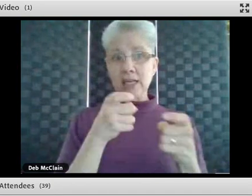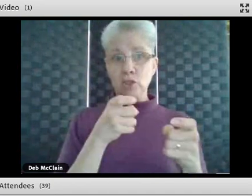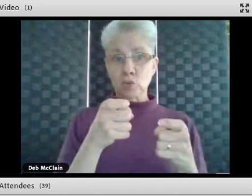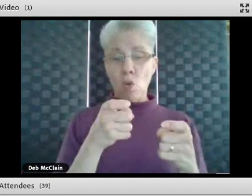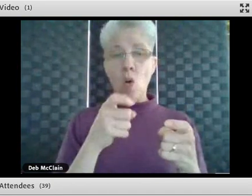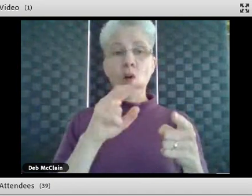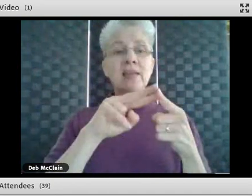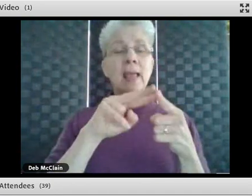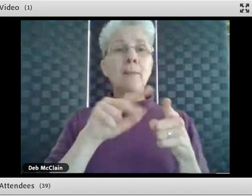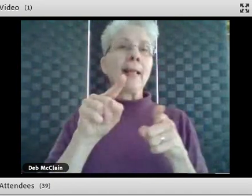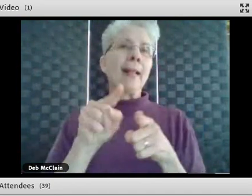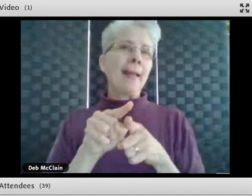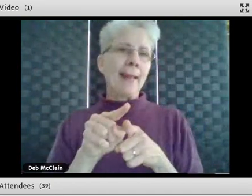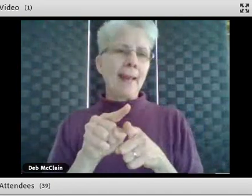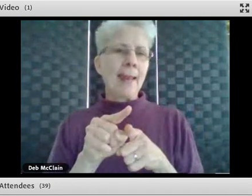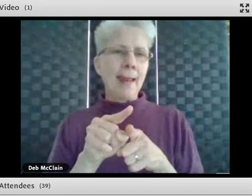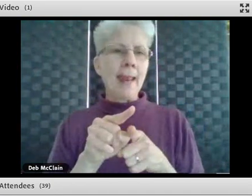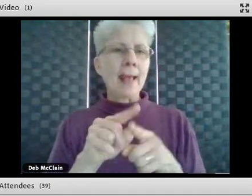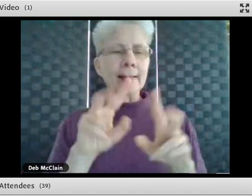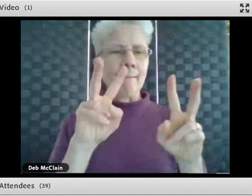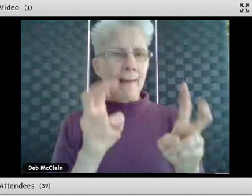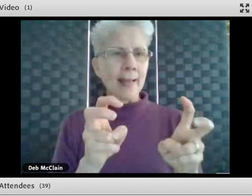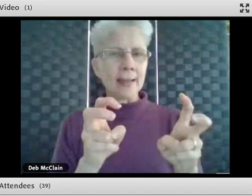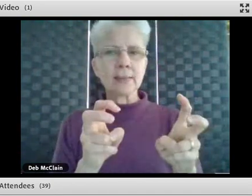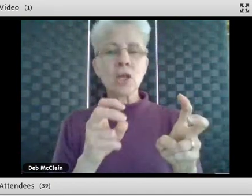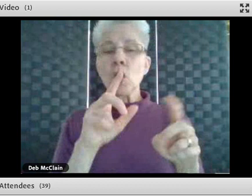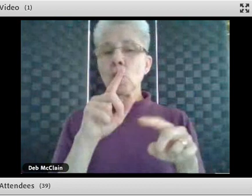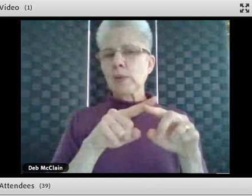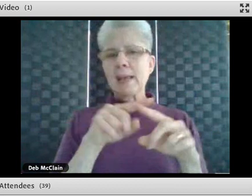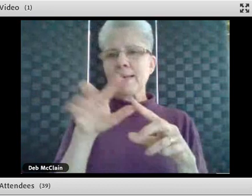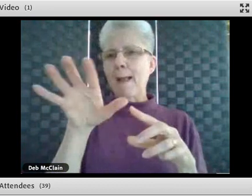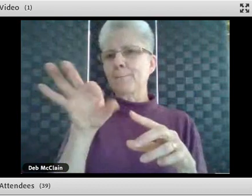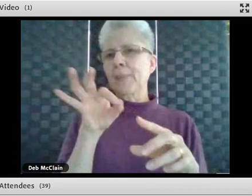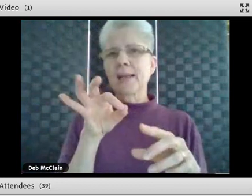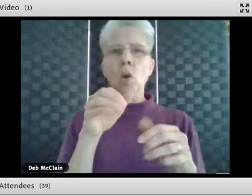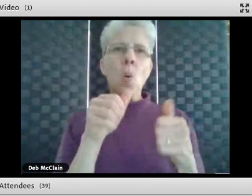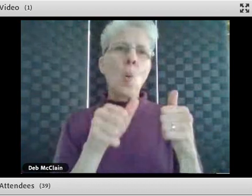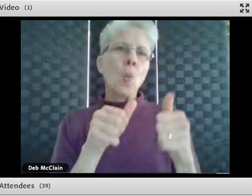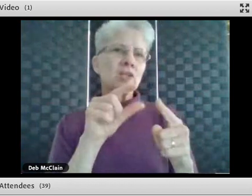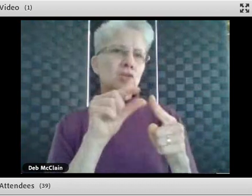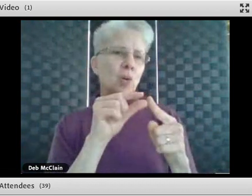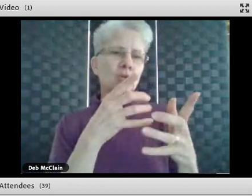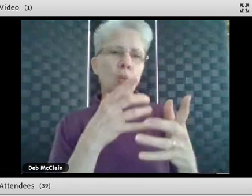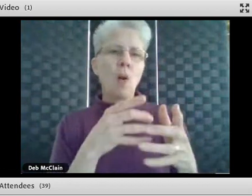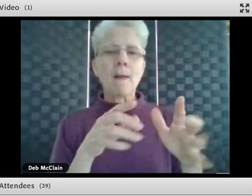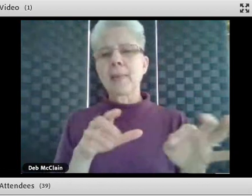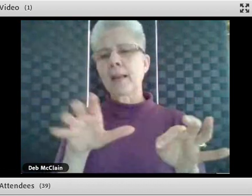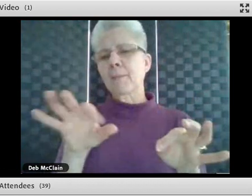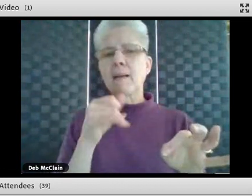like Library of Congress Subject Headings, you cannot pick and choose which terms to use.